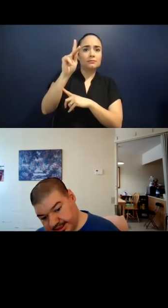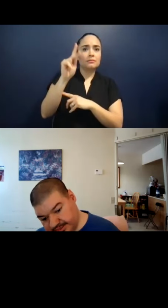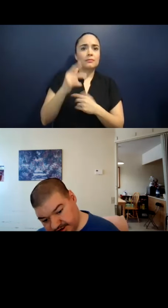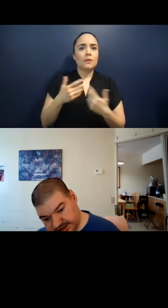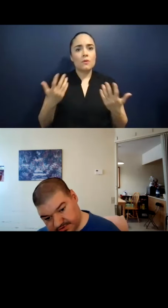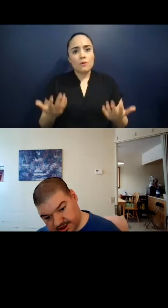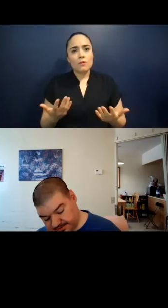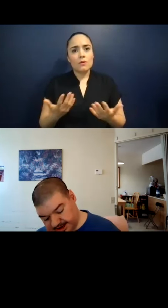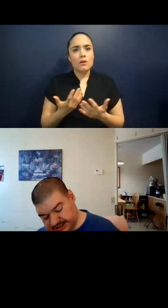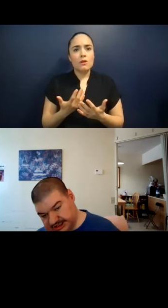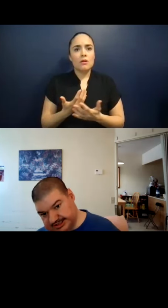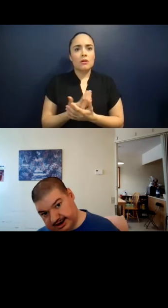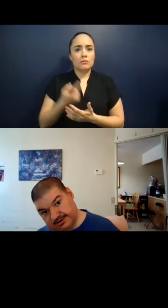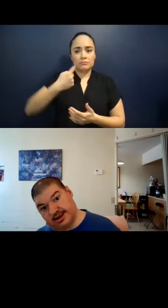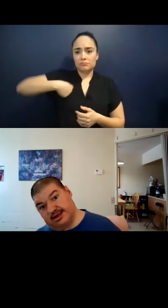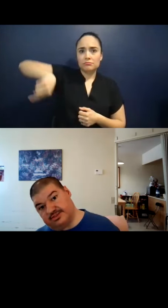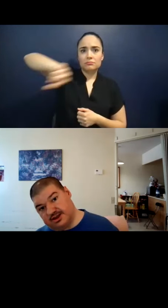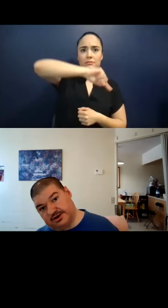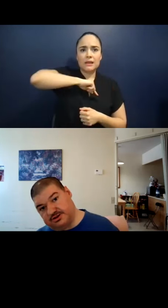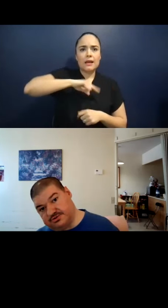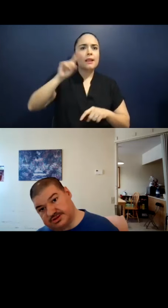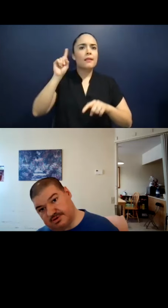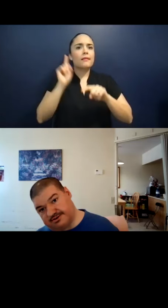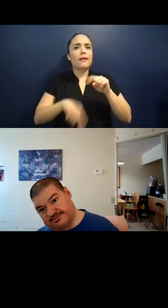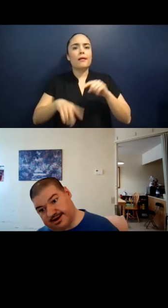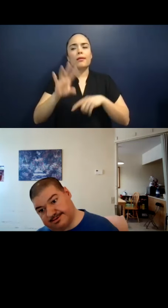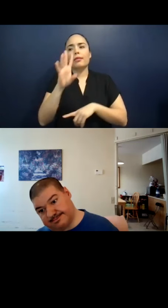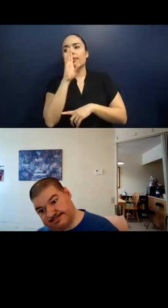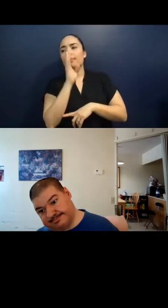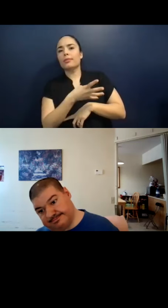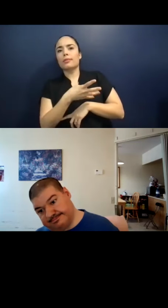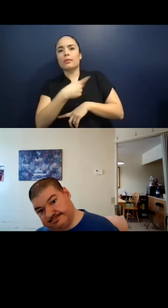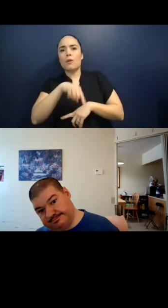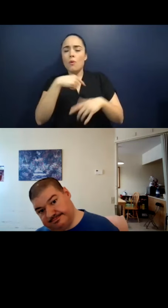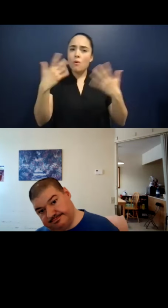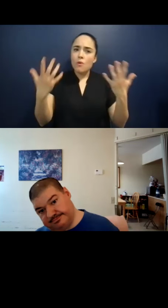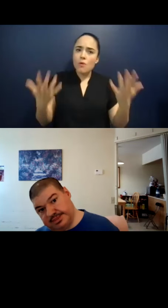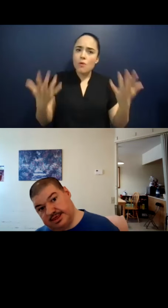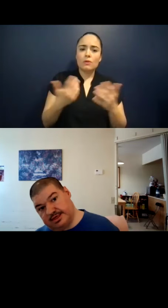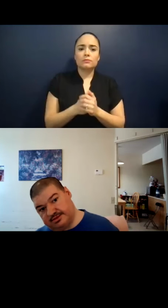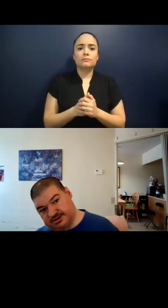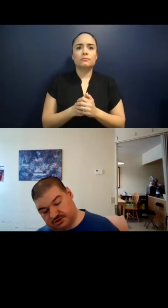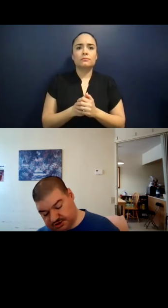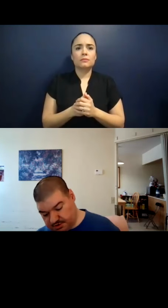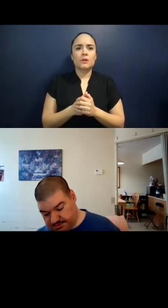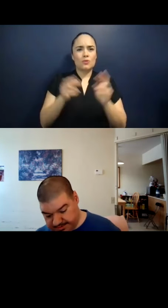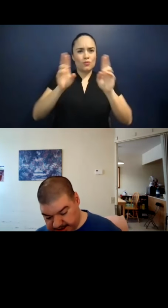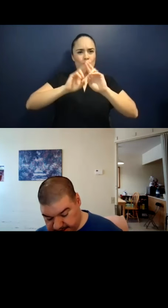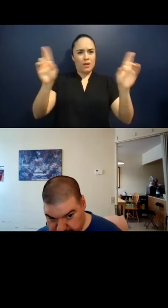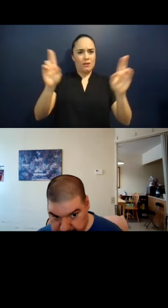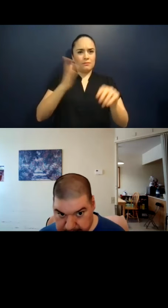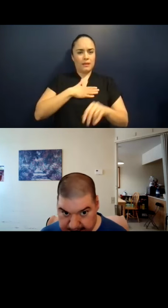Having the hashtag of vaccine equity , high-risk , nobody is disposable and ready for my shot . There are